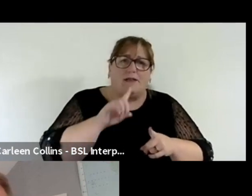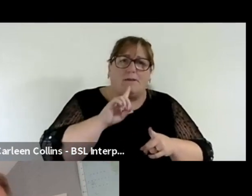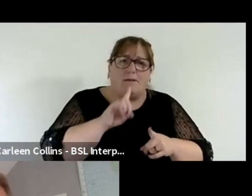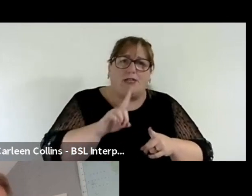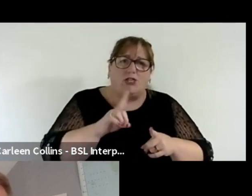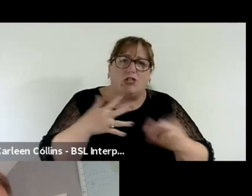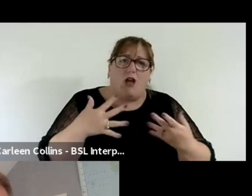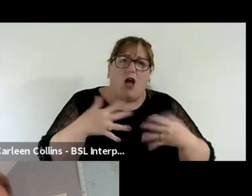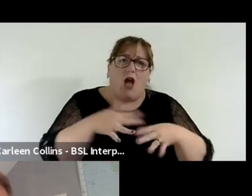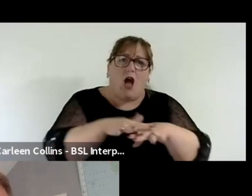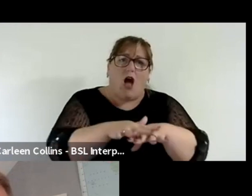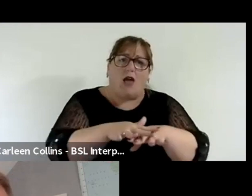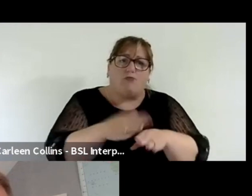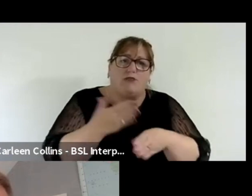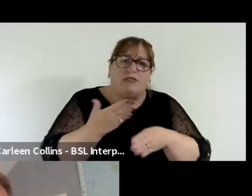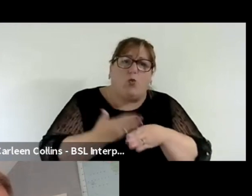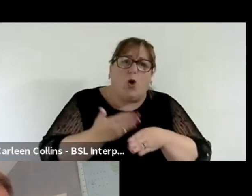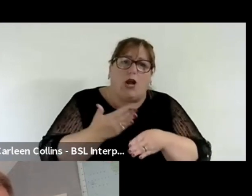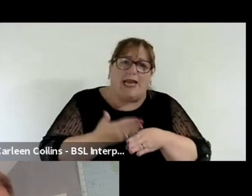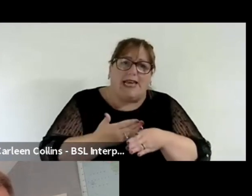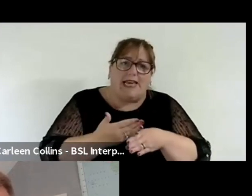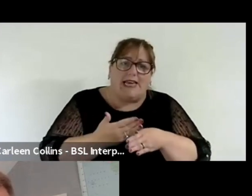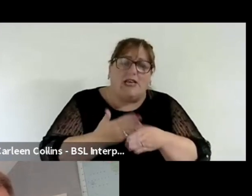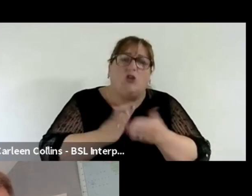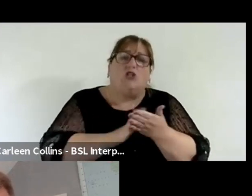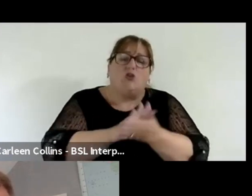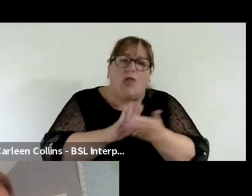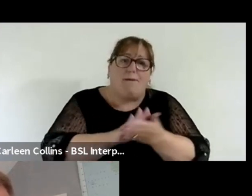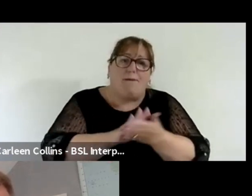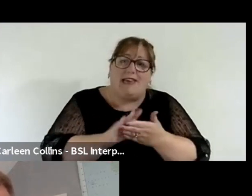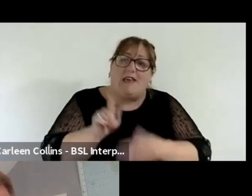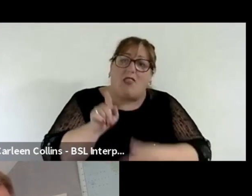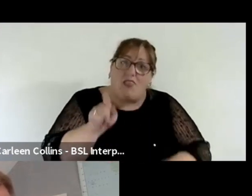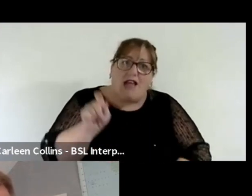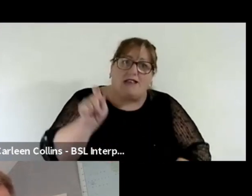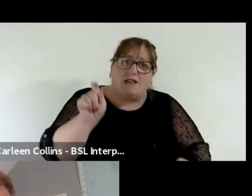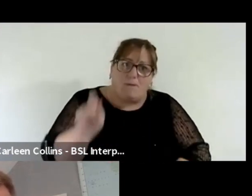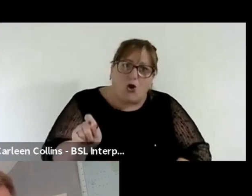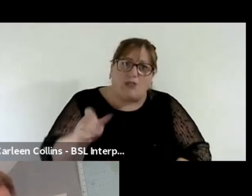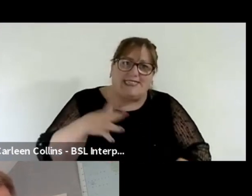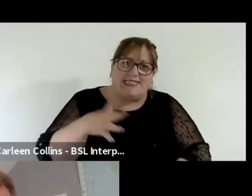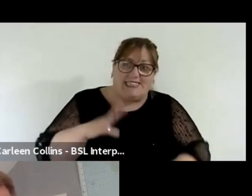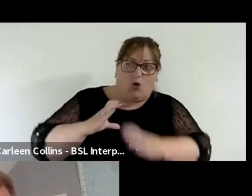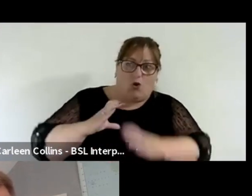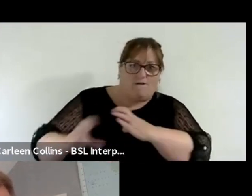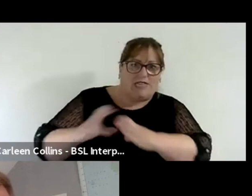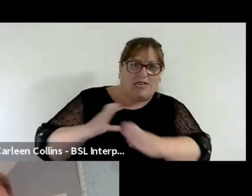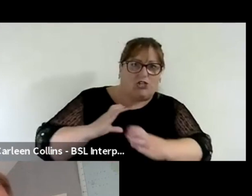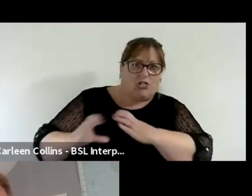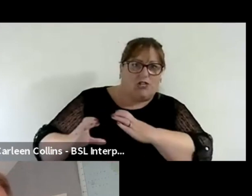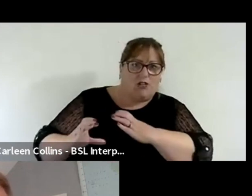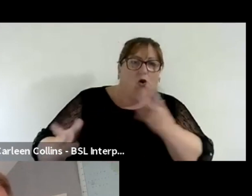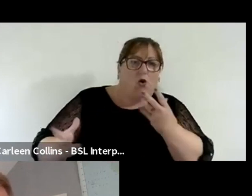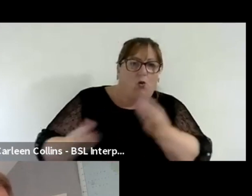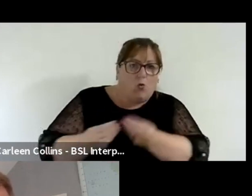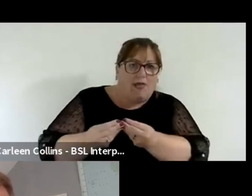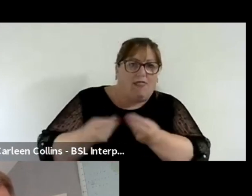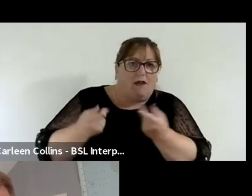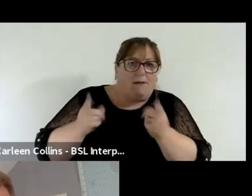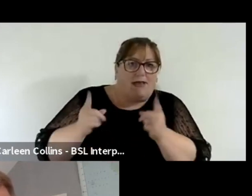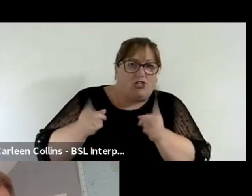Rosa, just to add on to that, we have got, Kulvinder has got in the answer there, hybrid working.